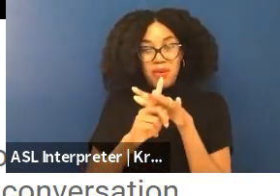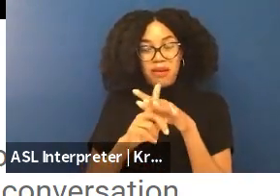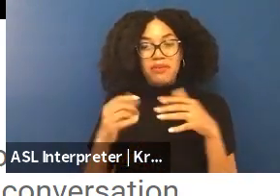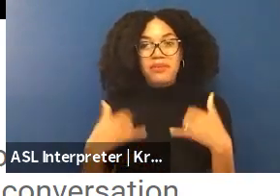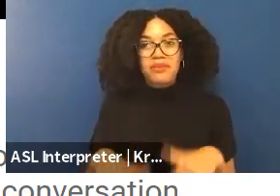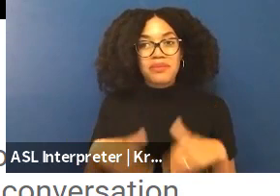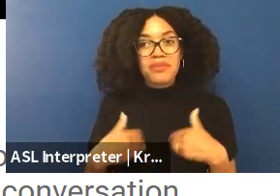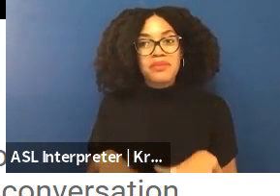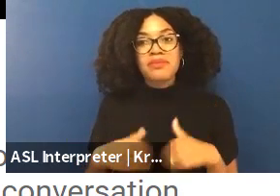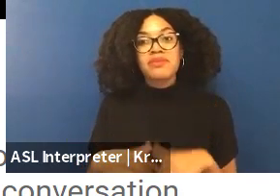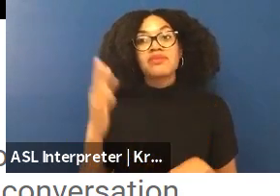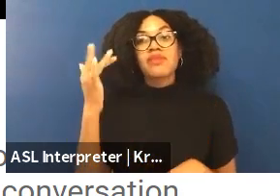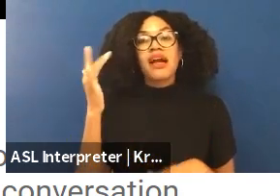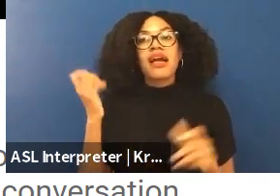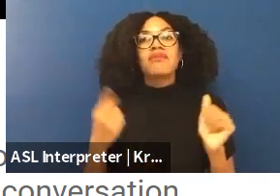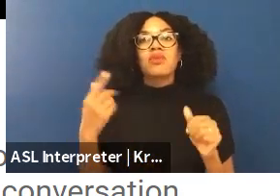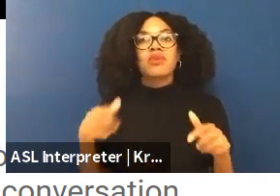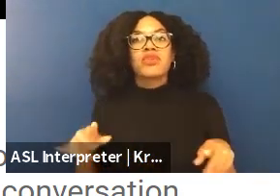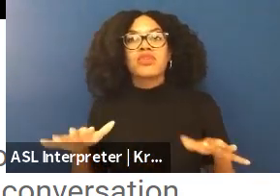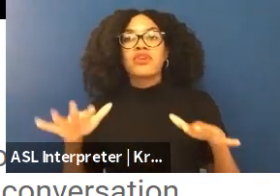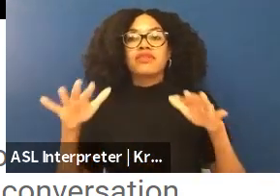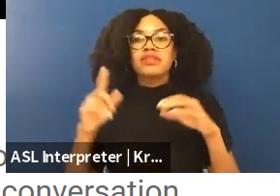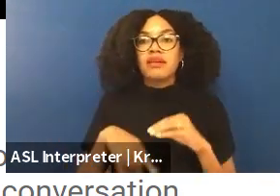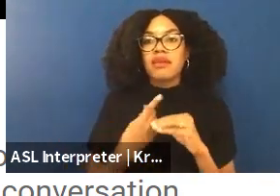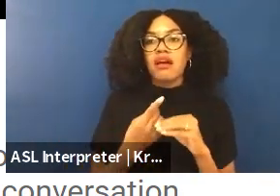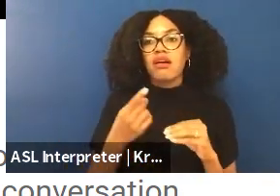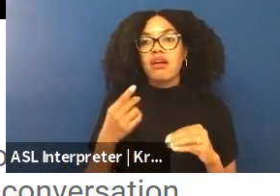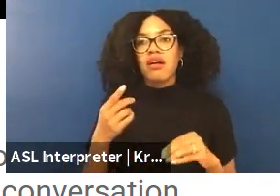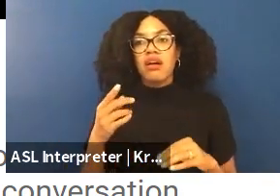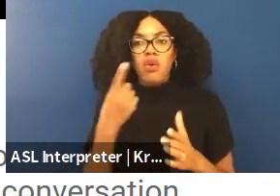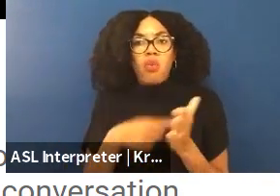because everyone was nervous about, like, "Well APA six, what's new with APA